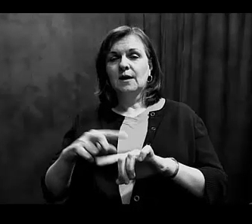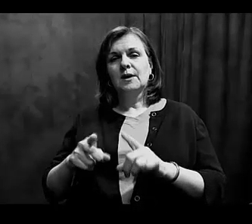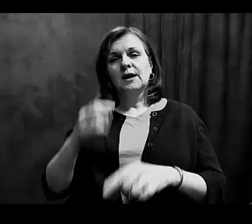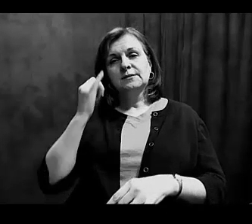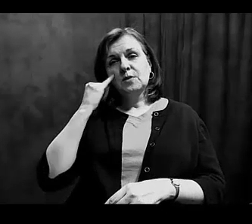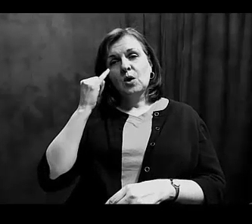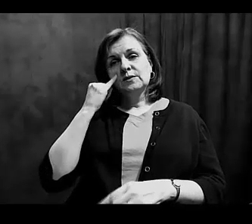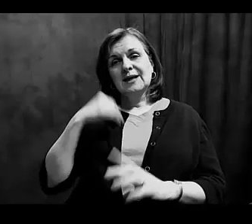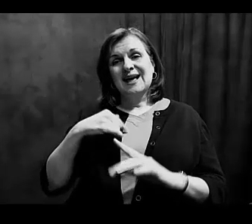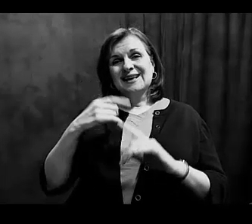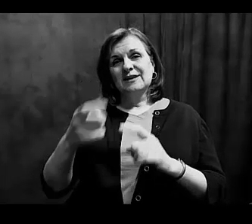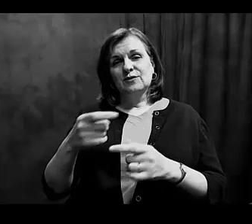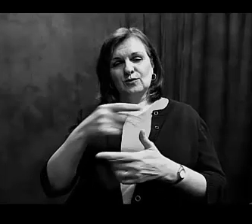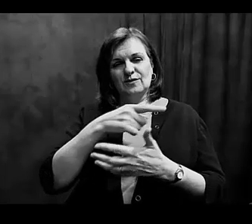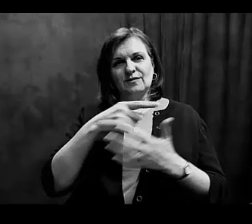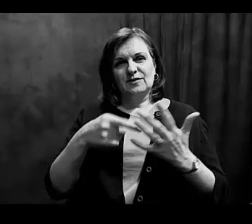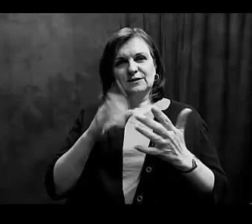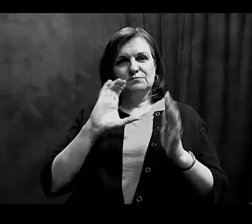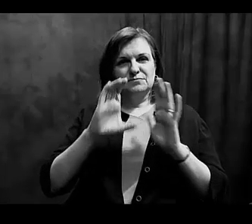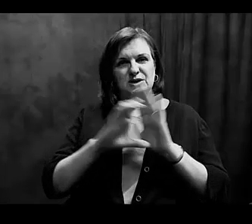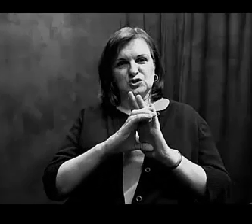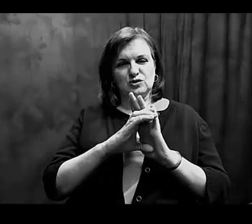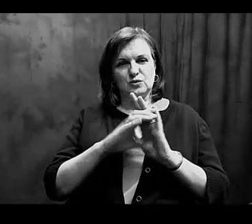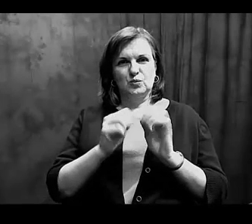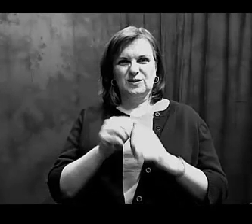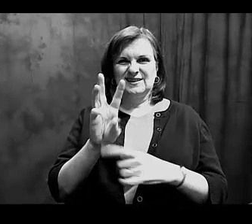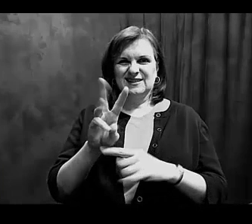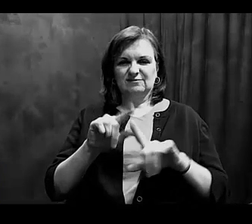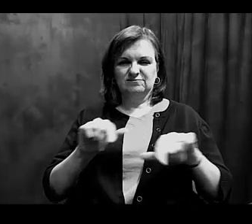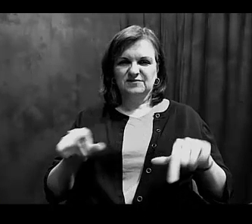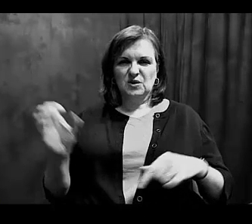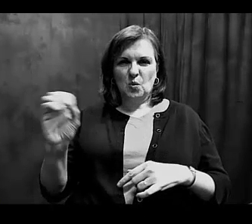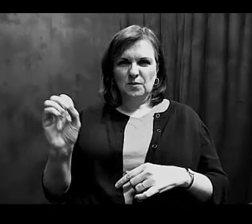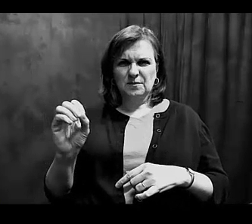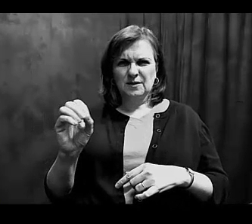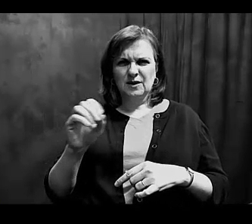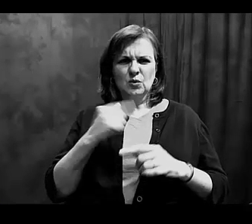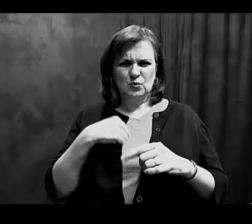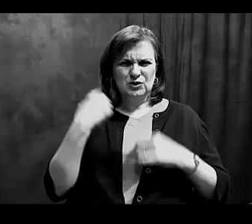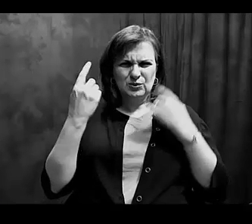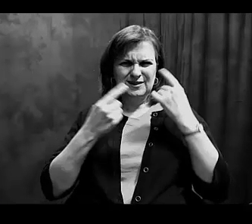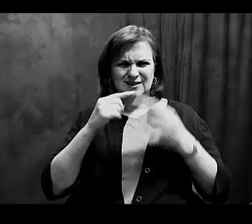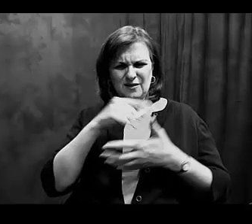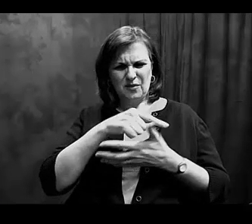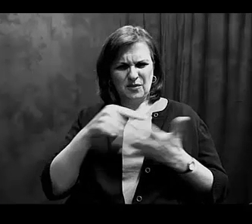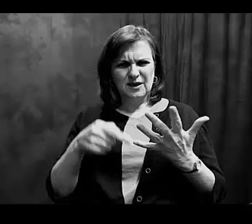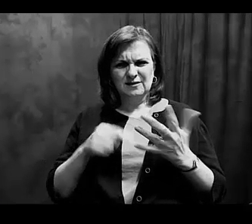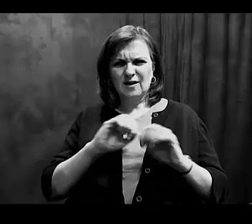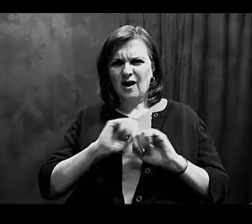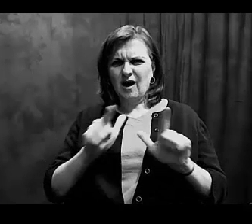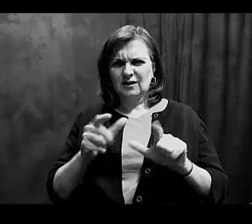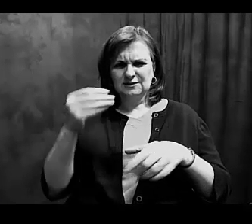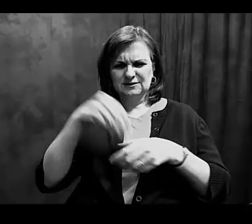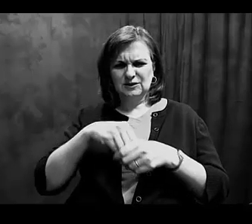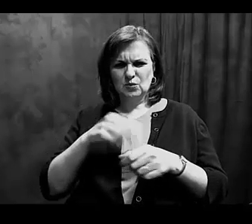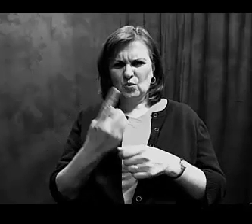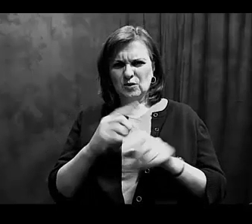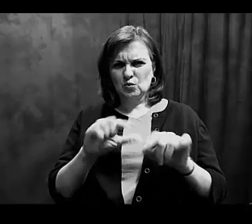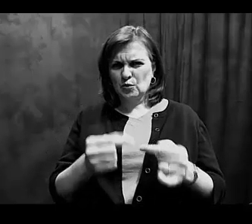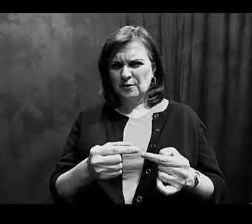if I gave you the six organisms that are on this slide would you actually put them into the same group?